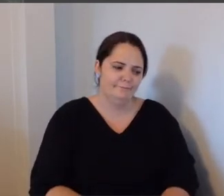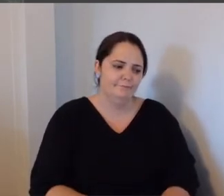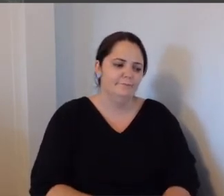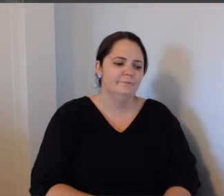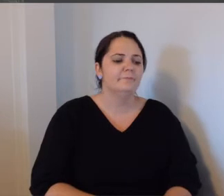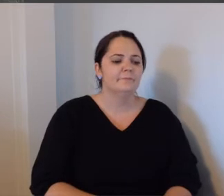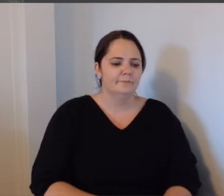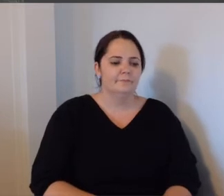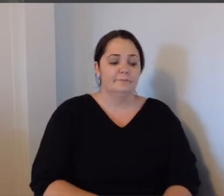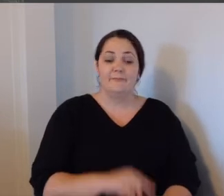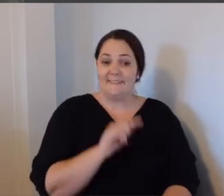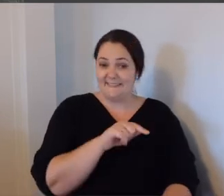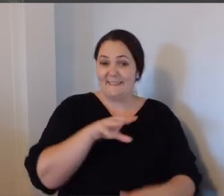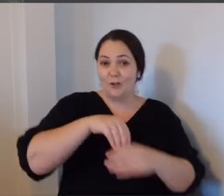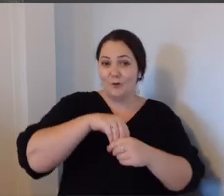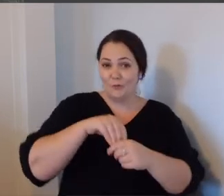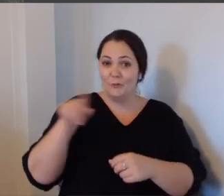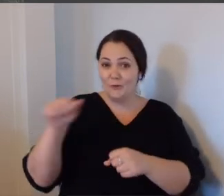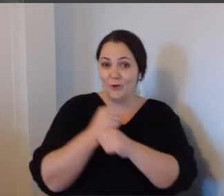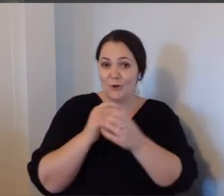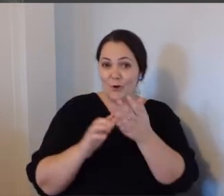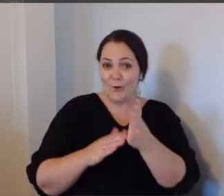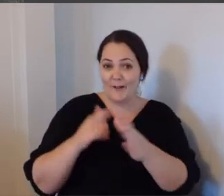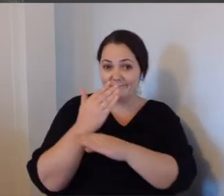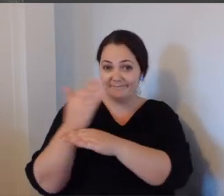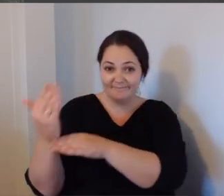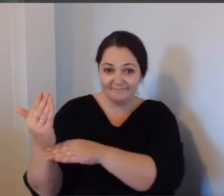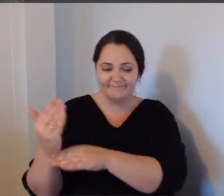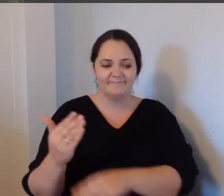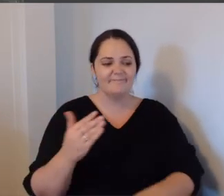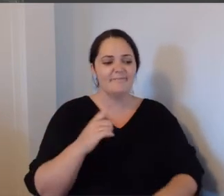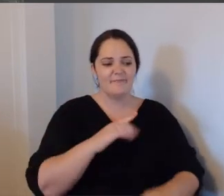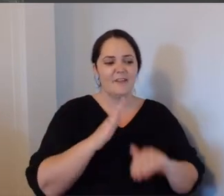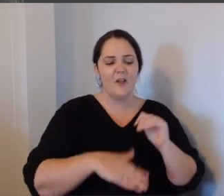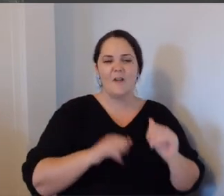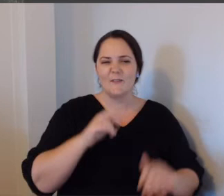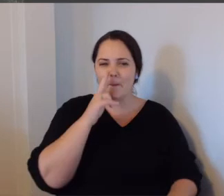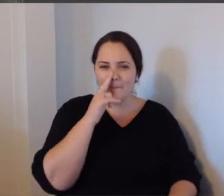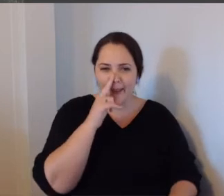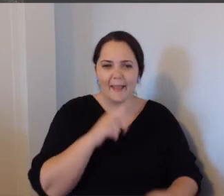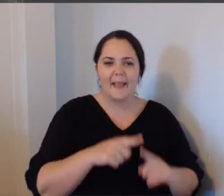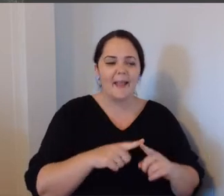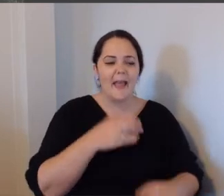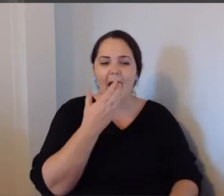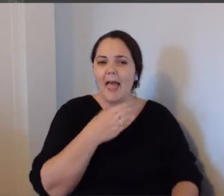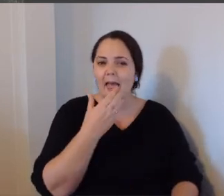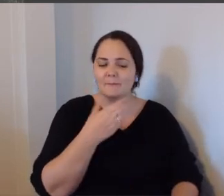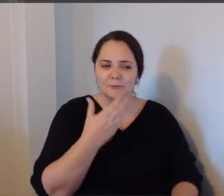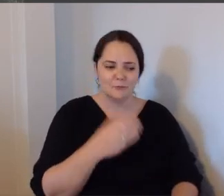Life with Apples and Pears, from 1891 to 1892. Now Cézanne was famously drawn to the genre of